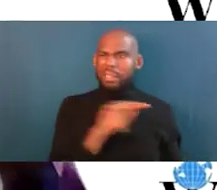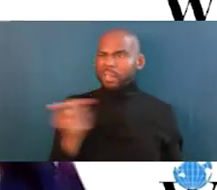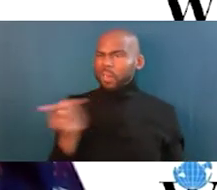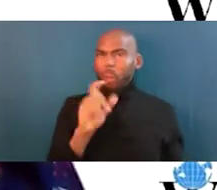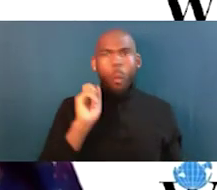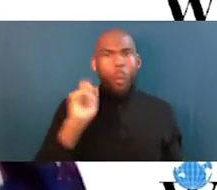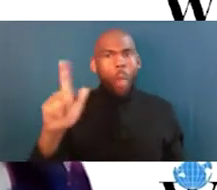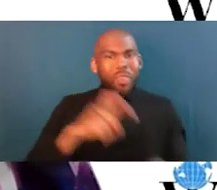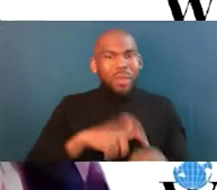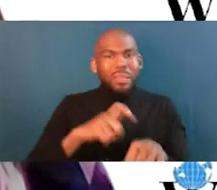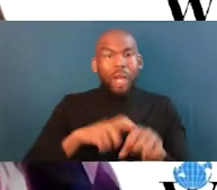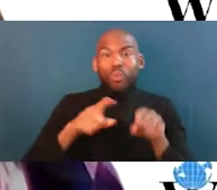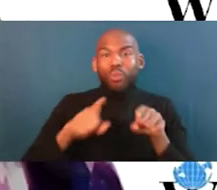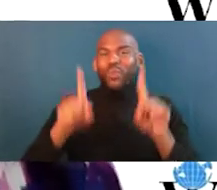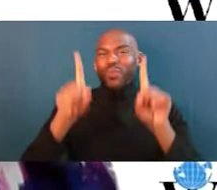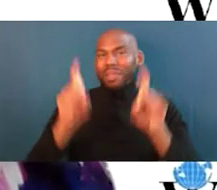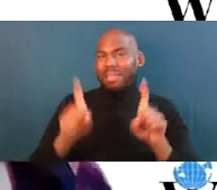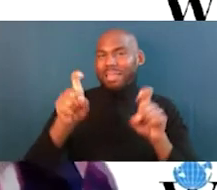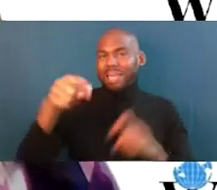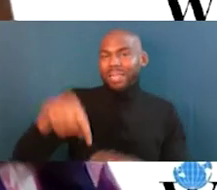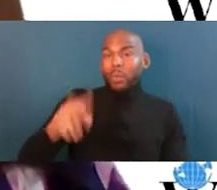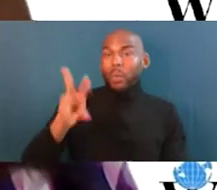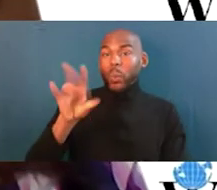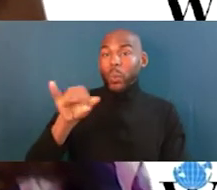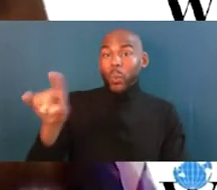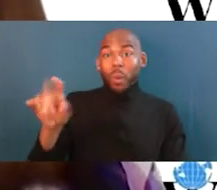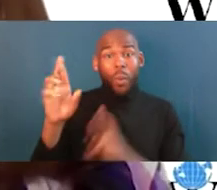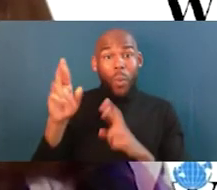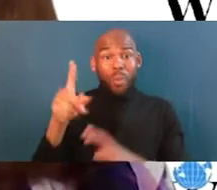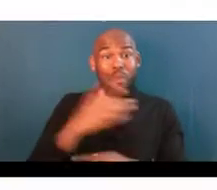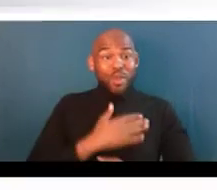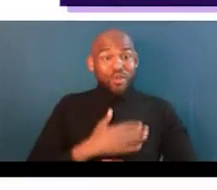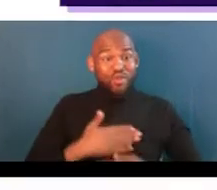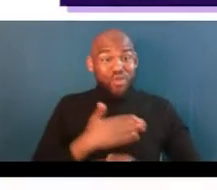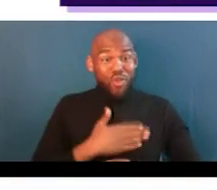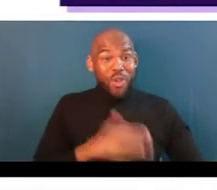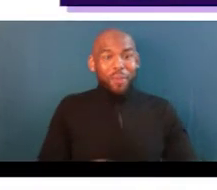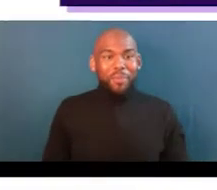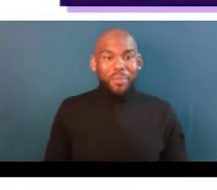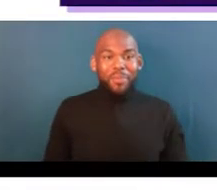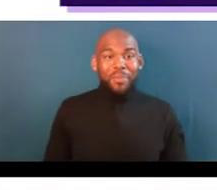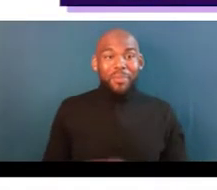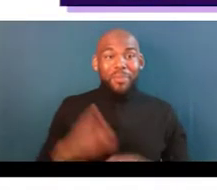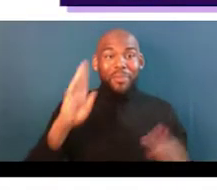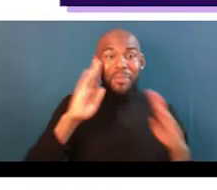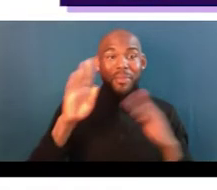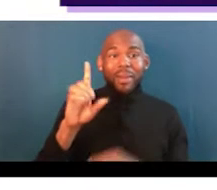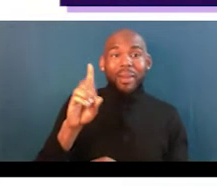doing user testing at WID. I hope you enjoy. >> DUSTIN SNOWADZKY: Hi, my name is Dustin